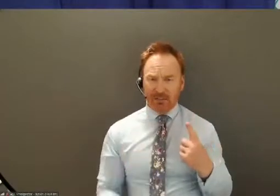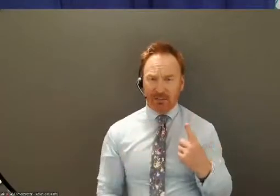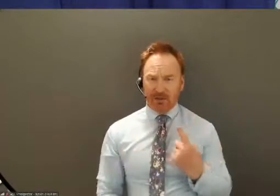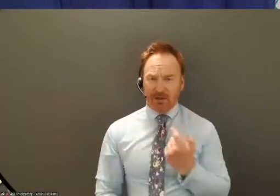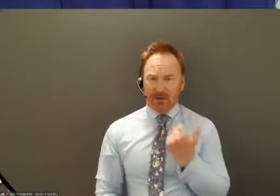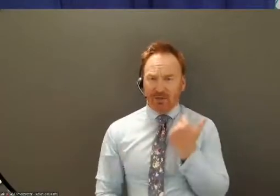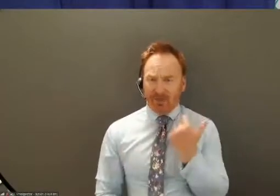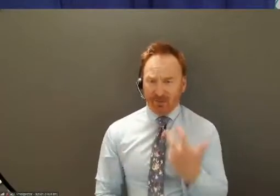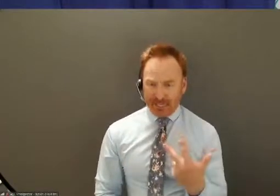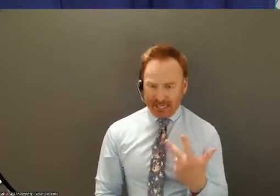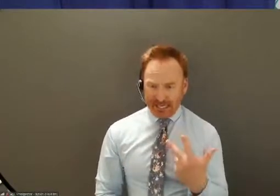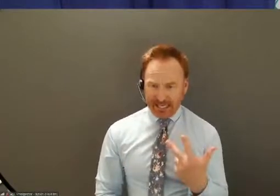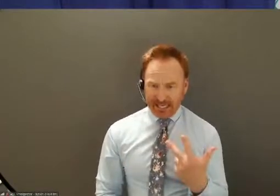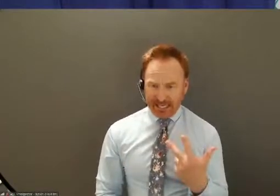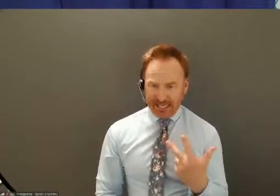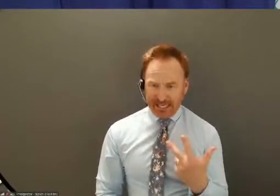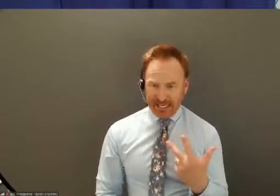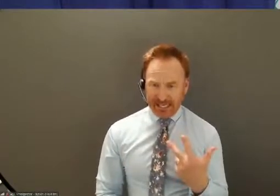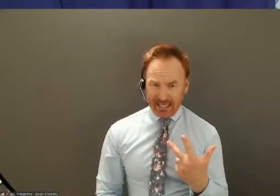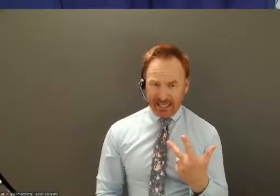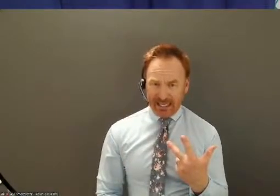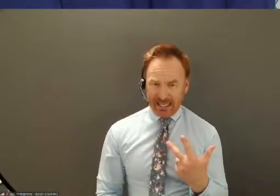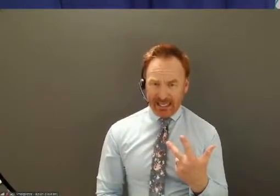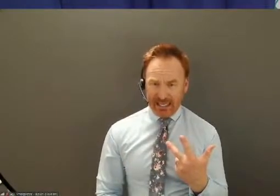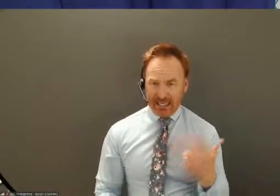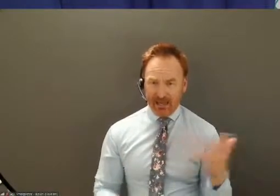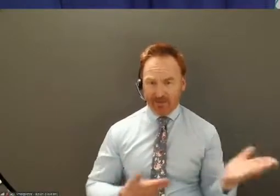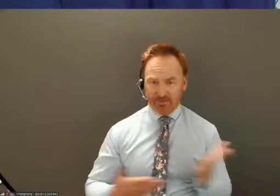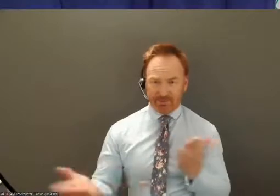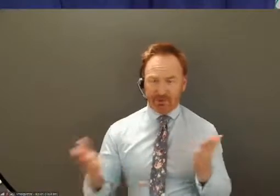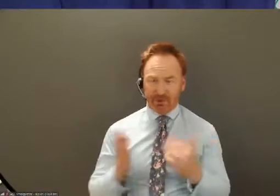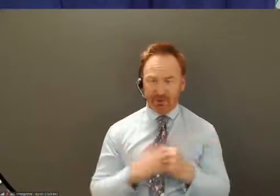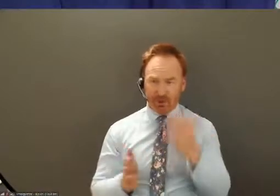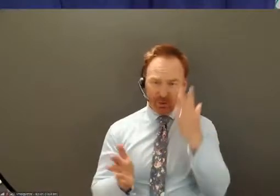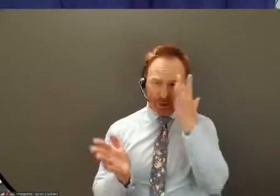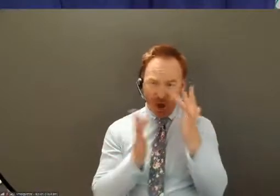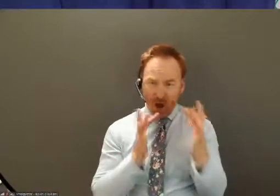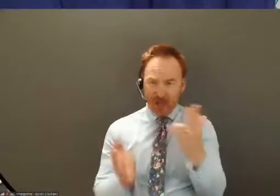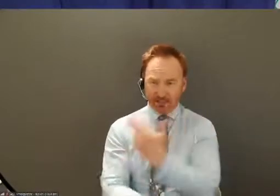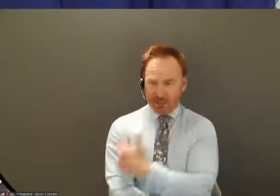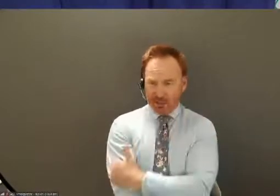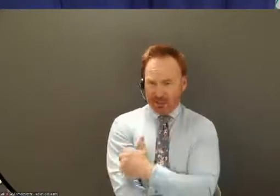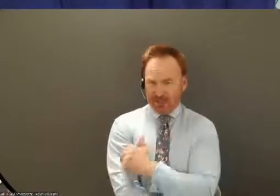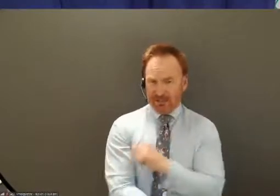the first thing, sorry, I want to reiterate that numbers will